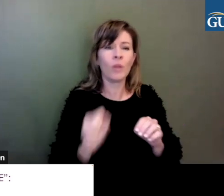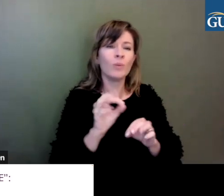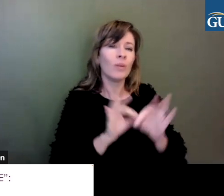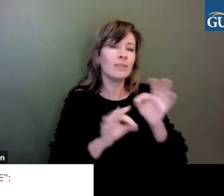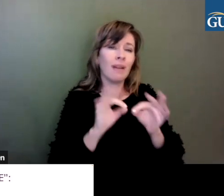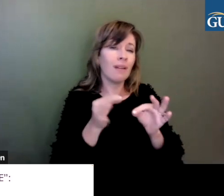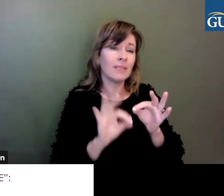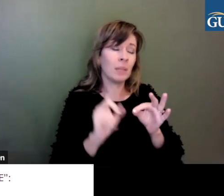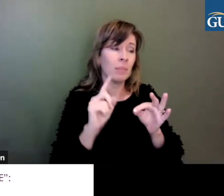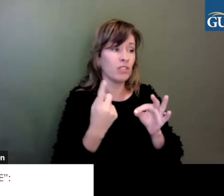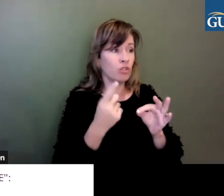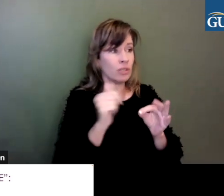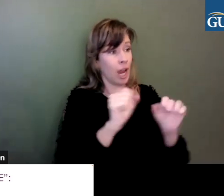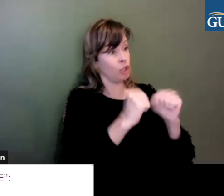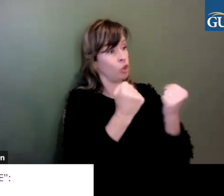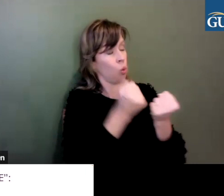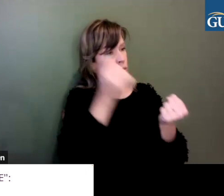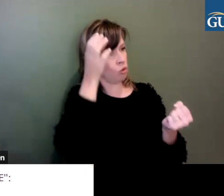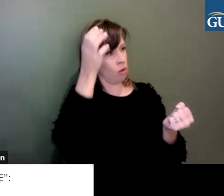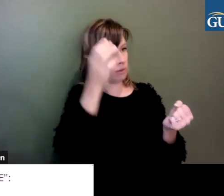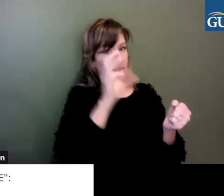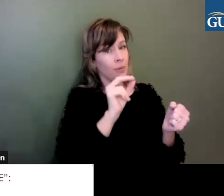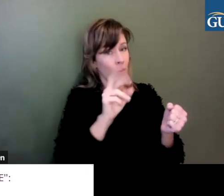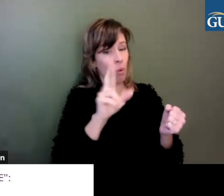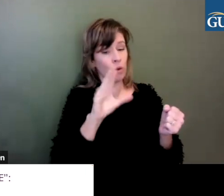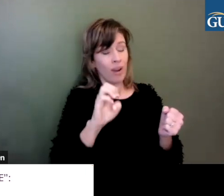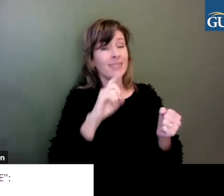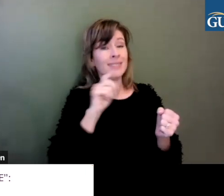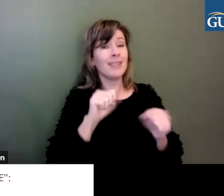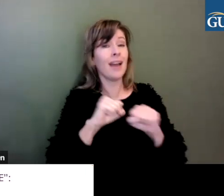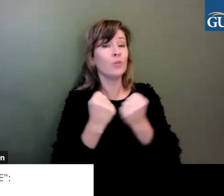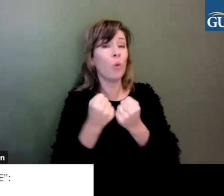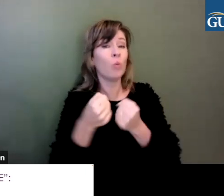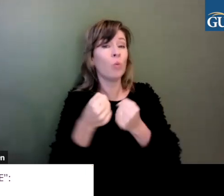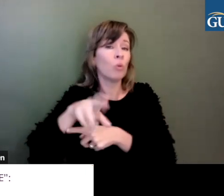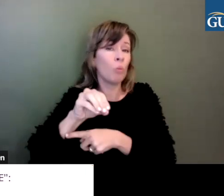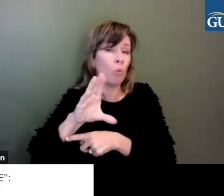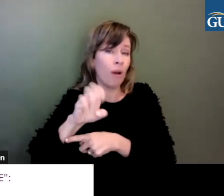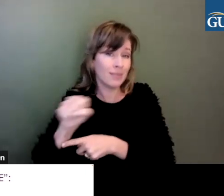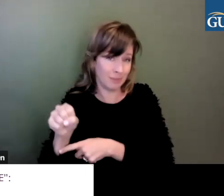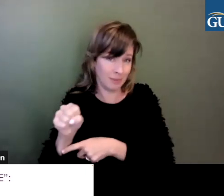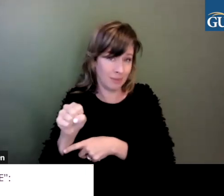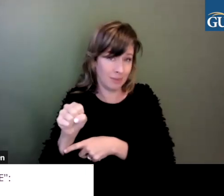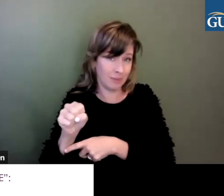construct, what we like to say is race is a social process. You're always in the making. It's always being made and